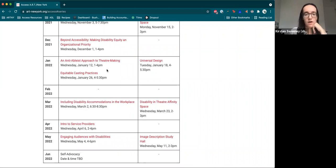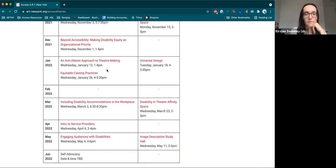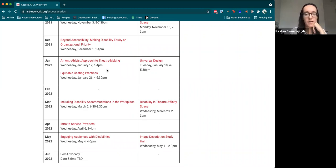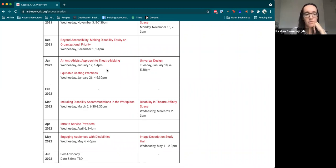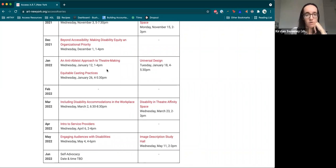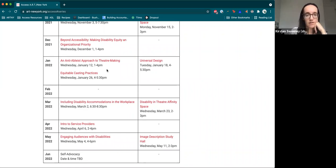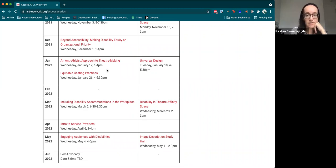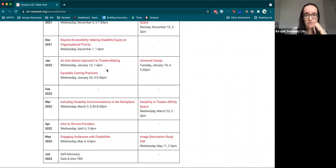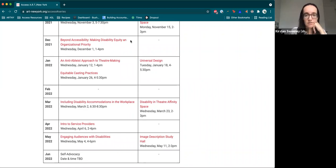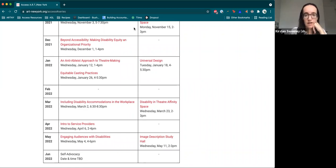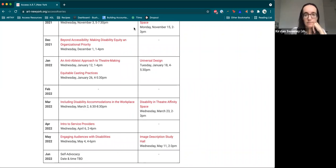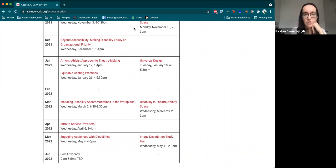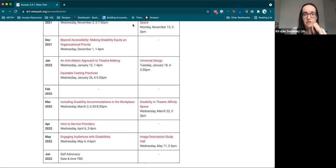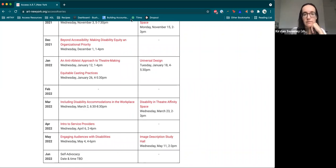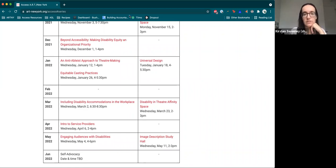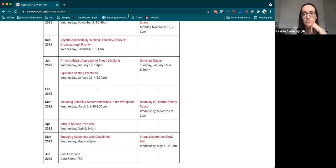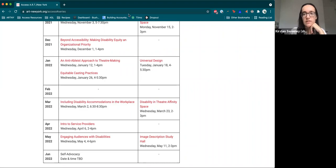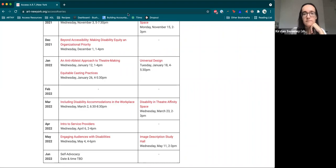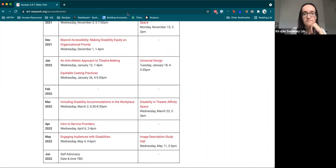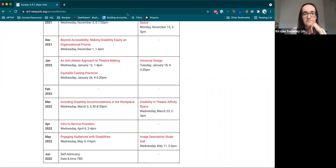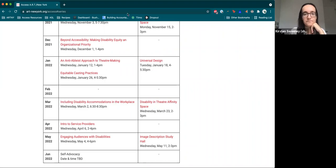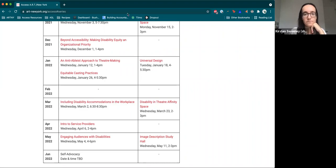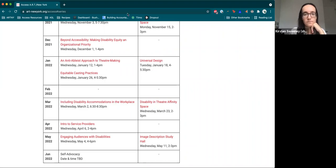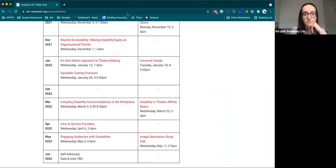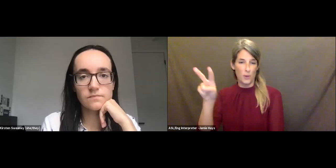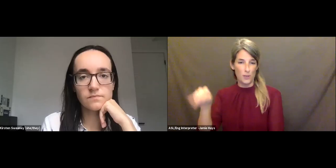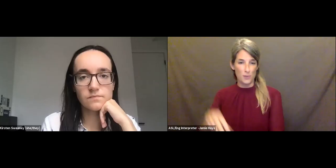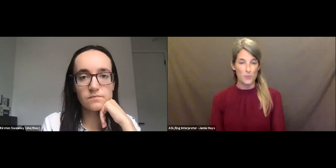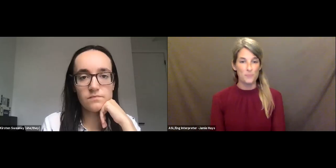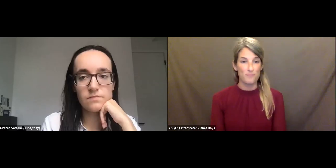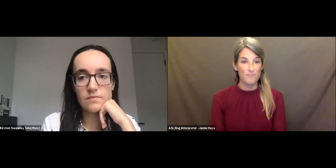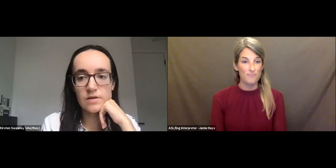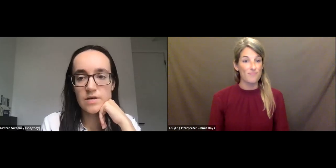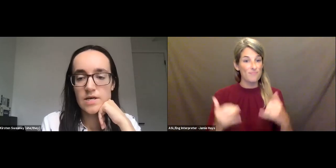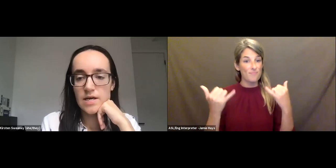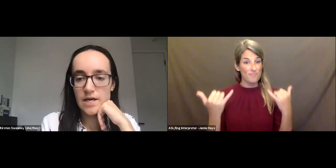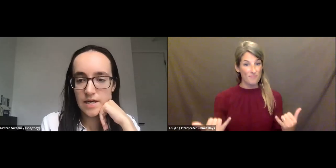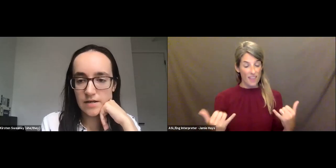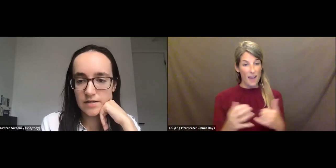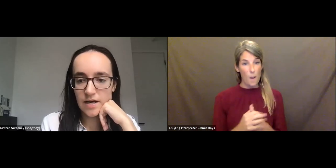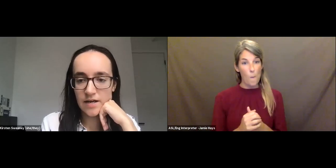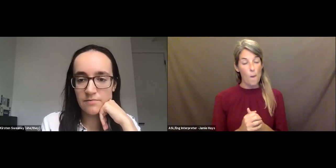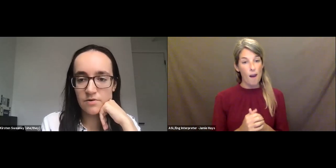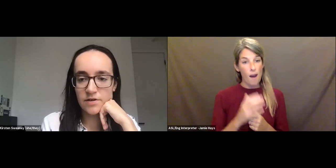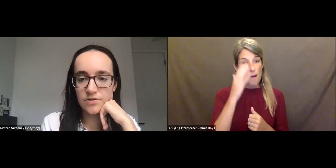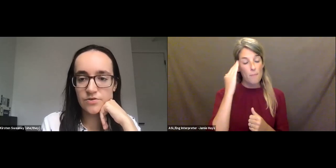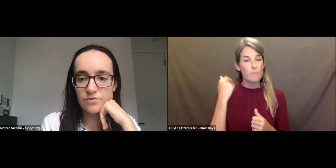I am going to now stop sharing my screen, and I am going to